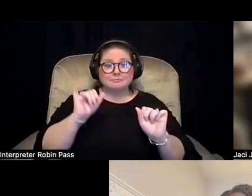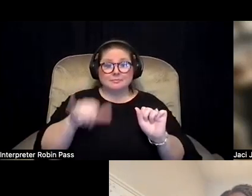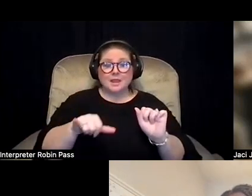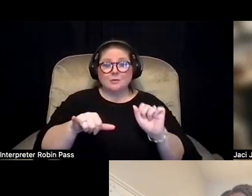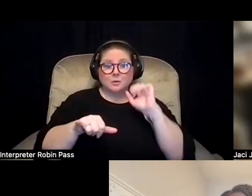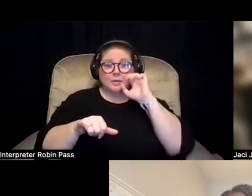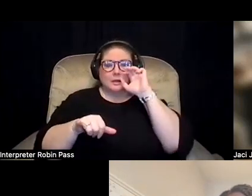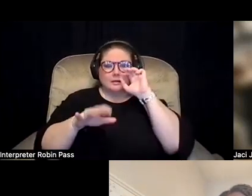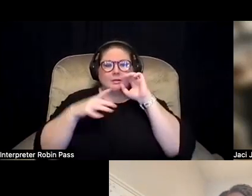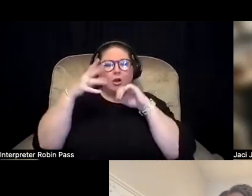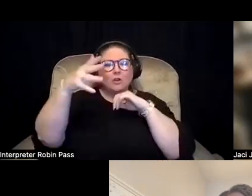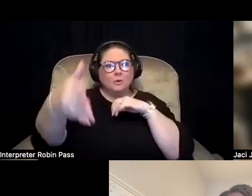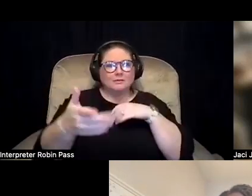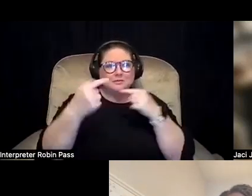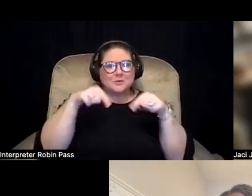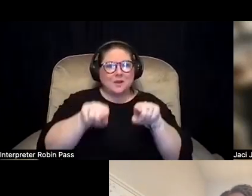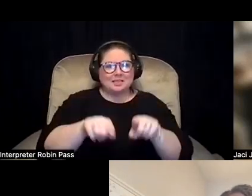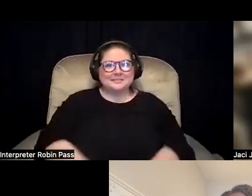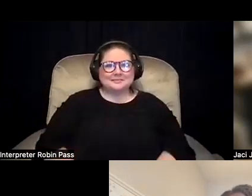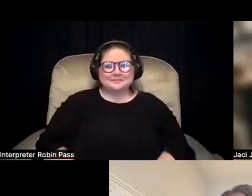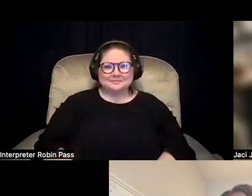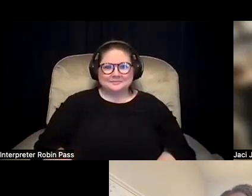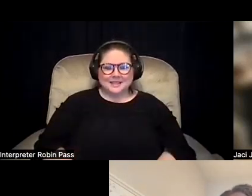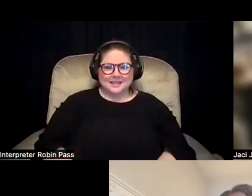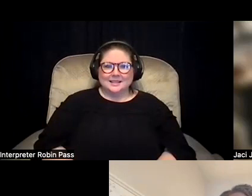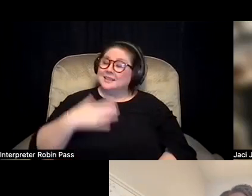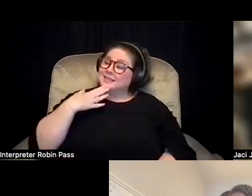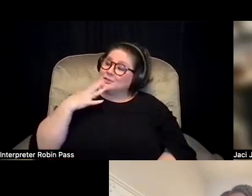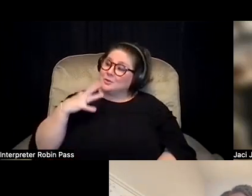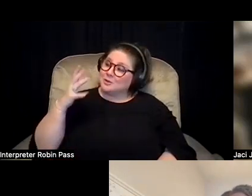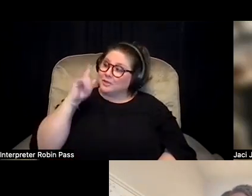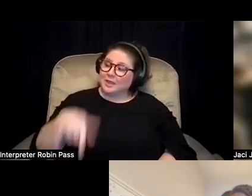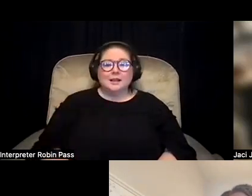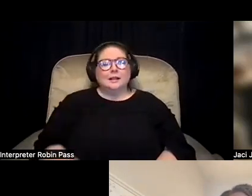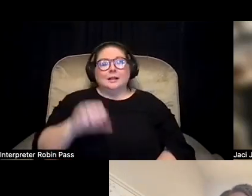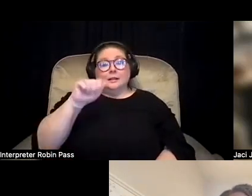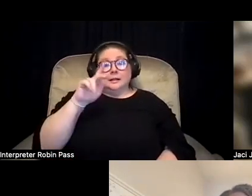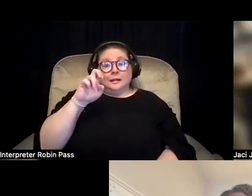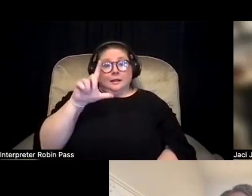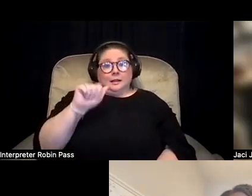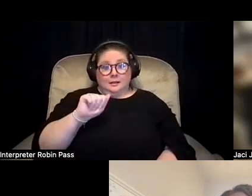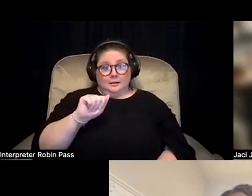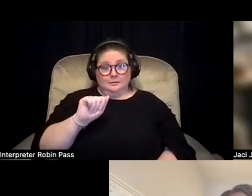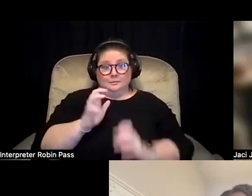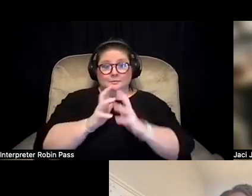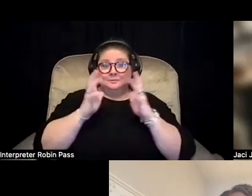for a little while now thank you so much for that um akilah there's a lot of love about the lesson